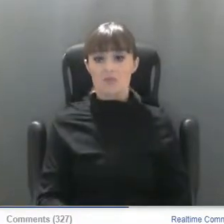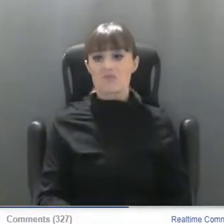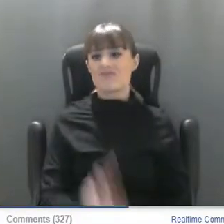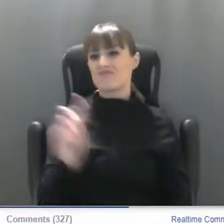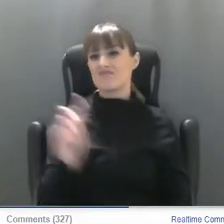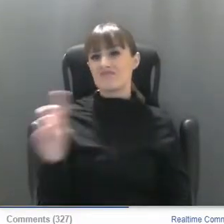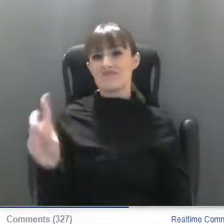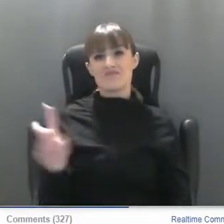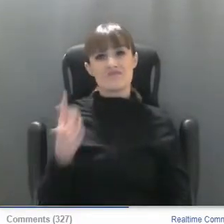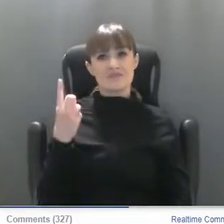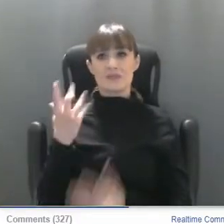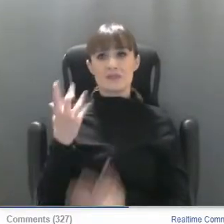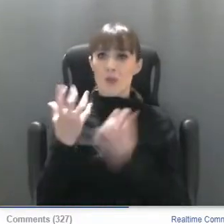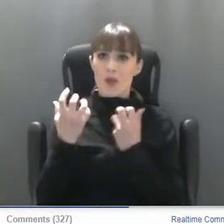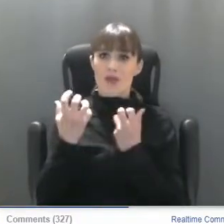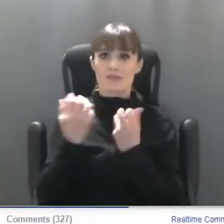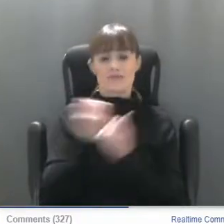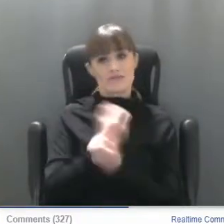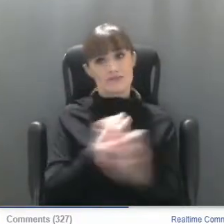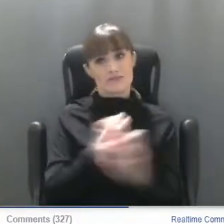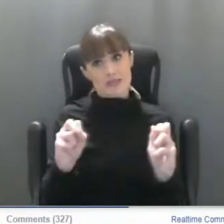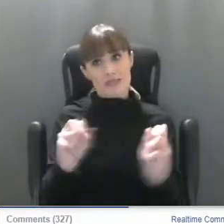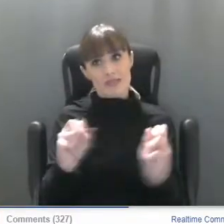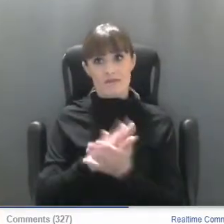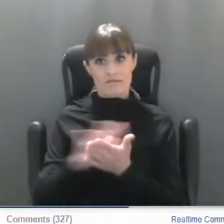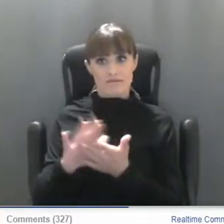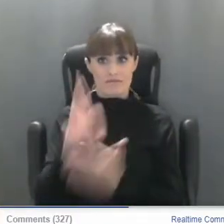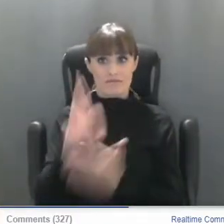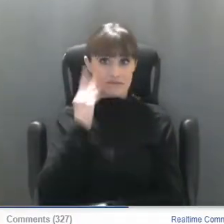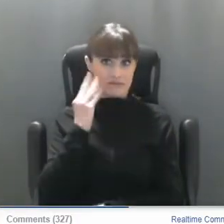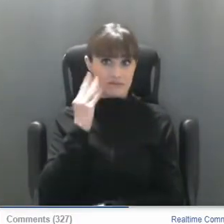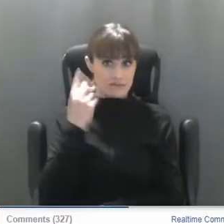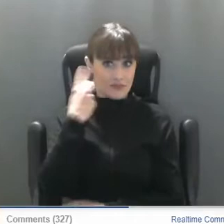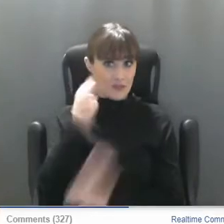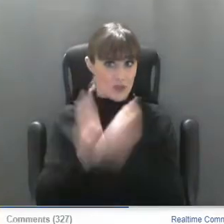nice experience for everyone. So you can see green arrow going down, but